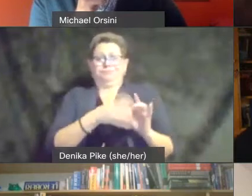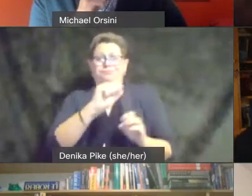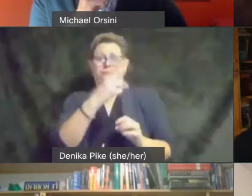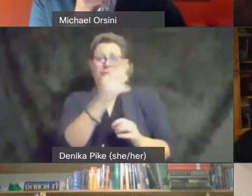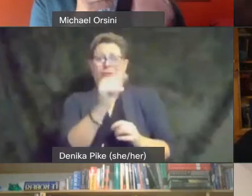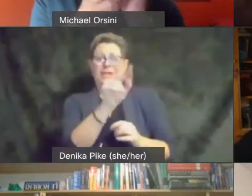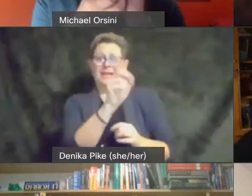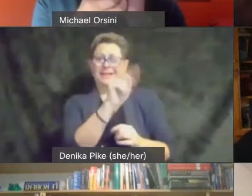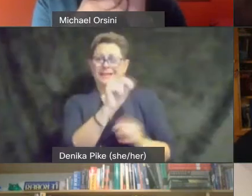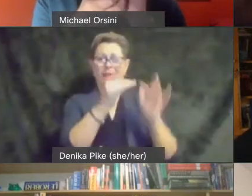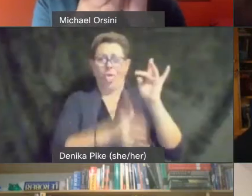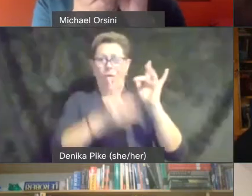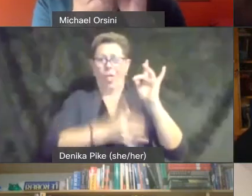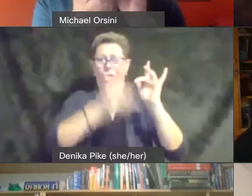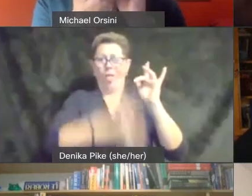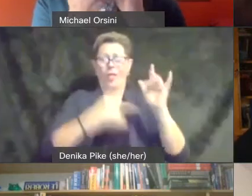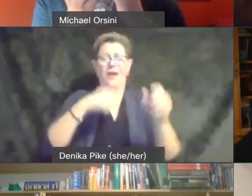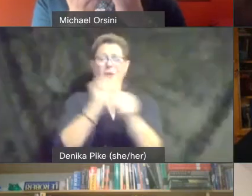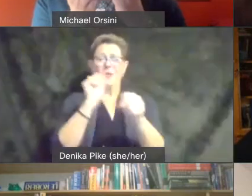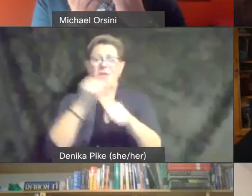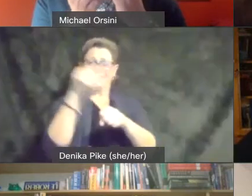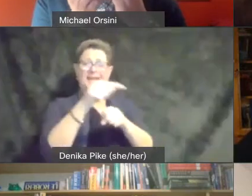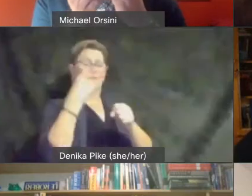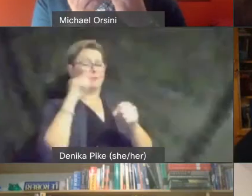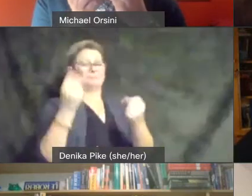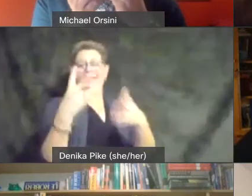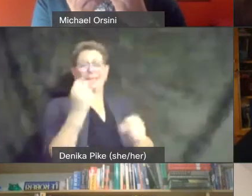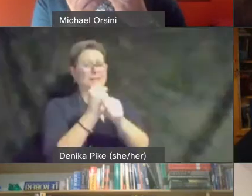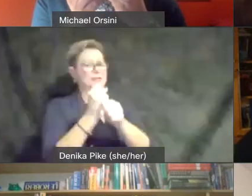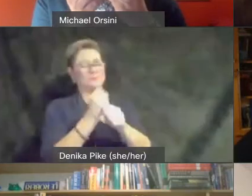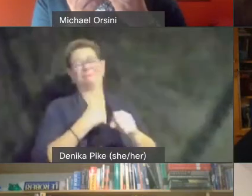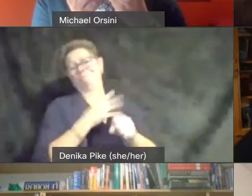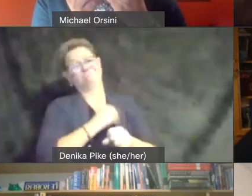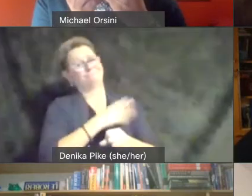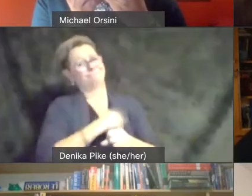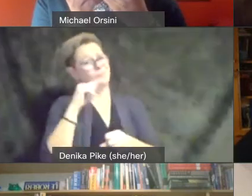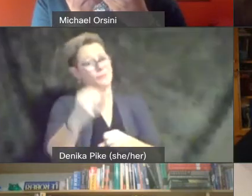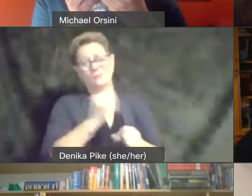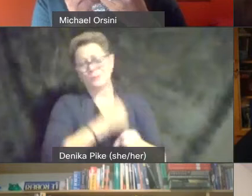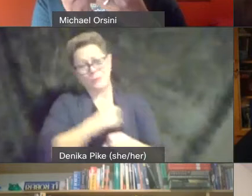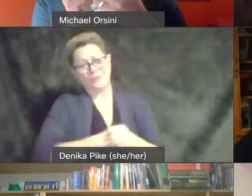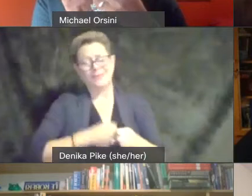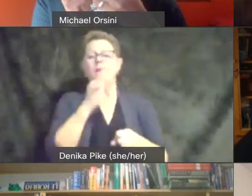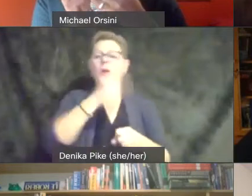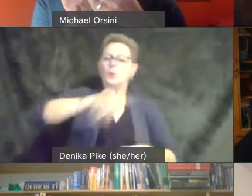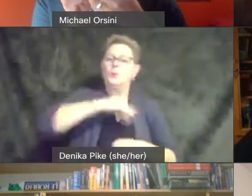I've worked on the National broadband portfolio for quite a long time and we assume that all of these things are the same.